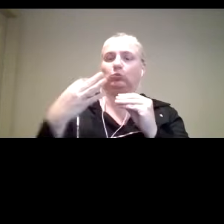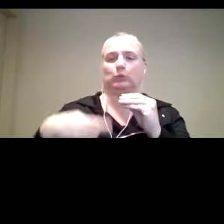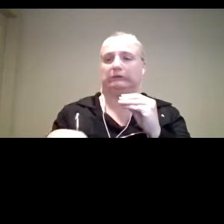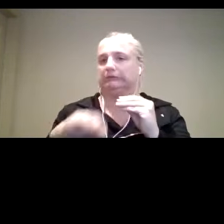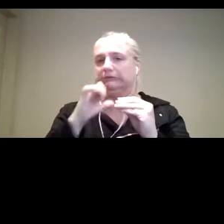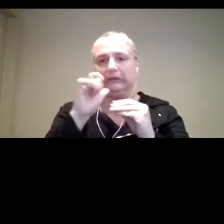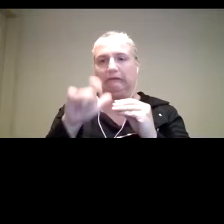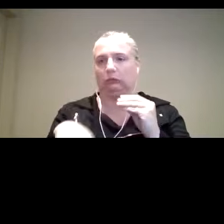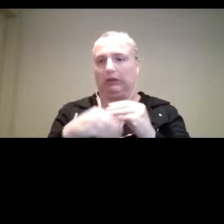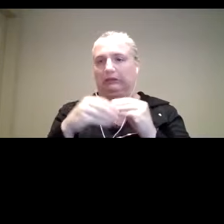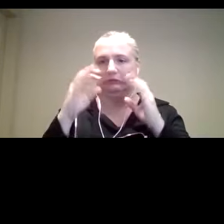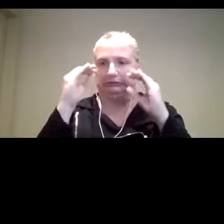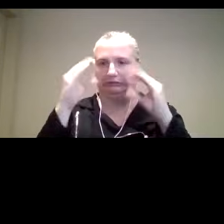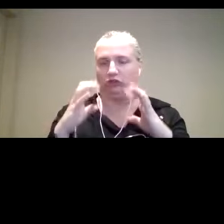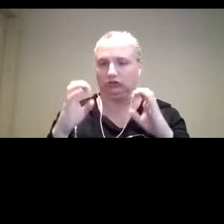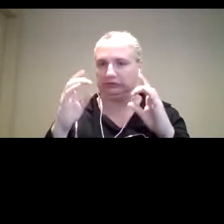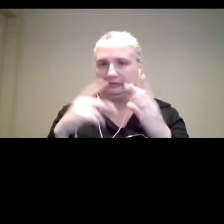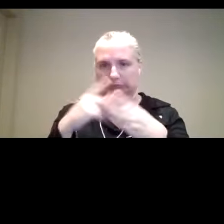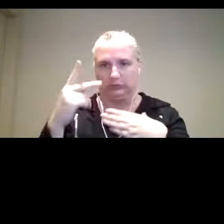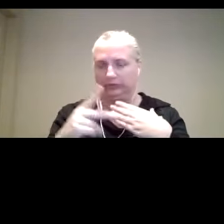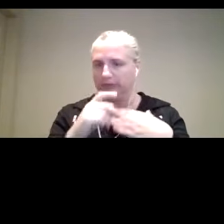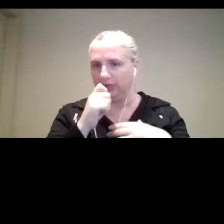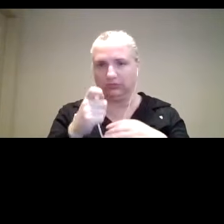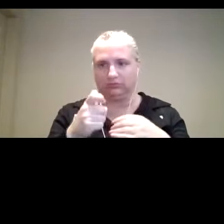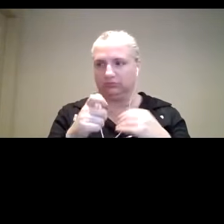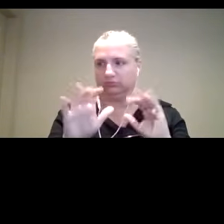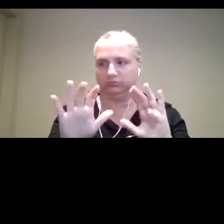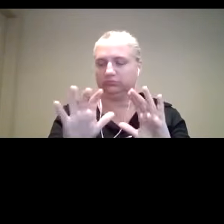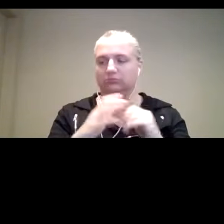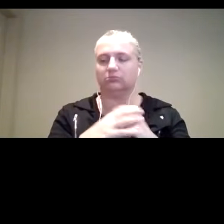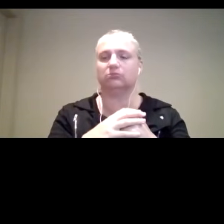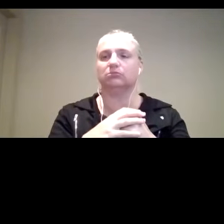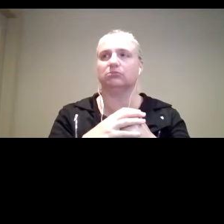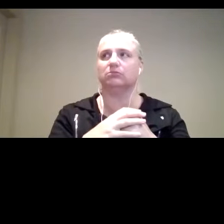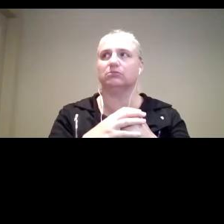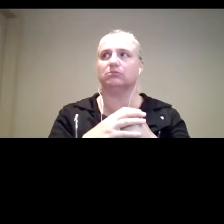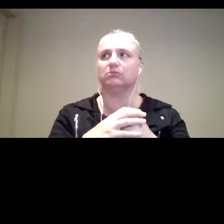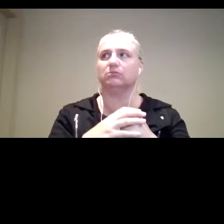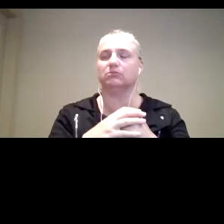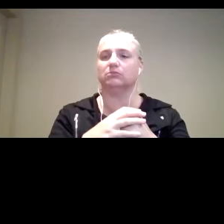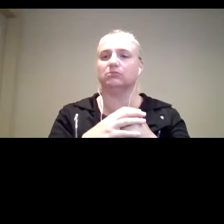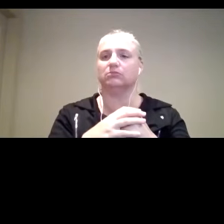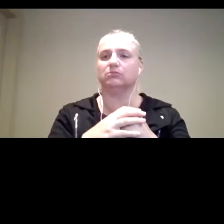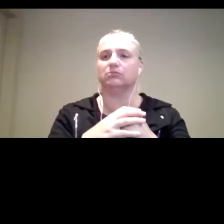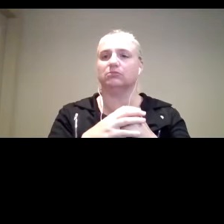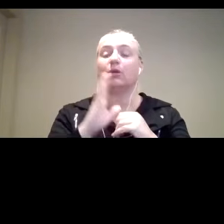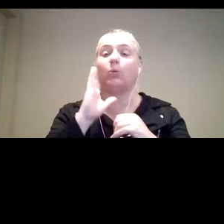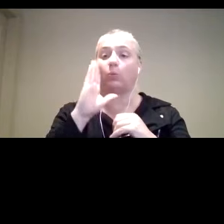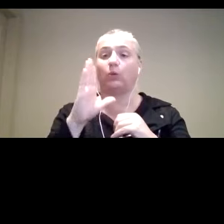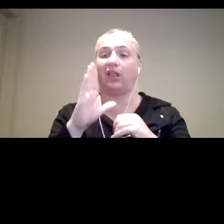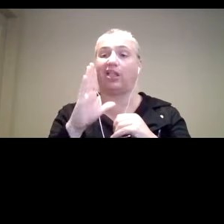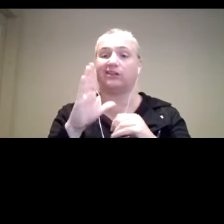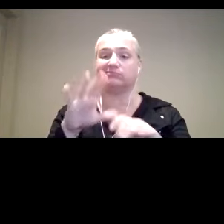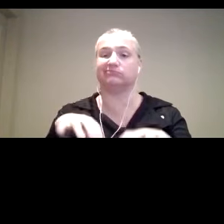for Teacher Education programs. And then they will take an SEL seminar